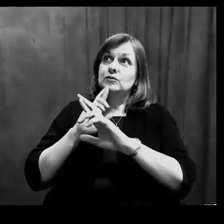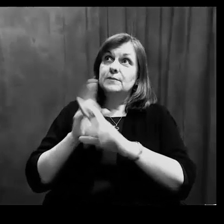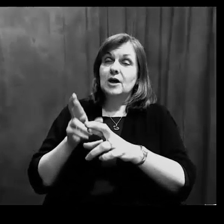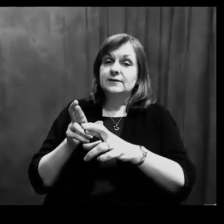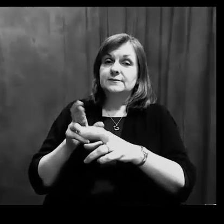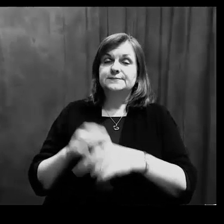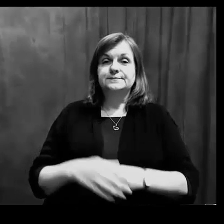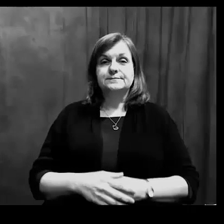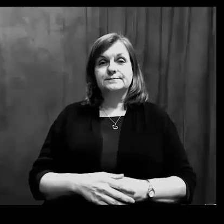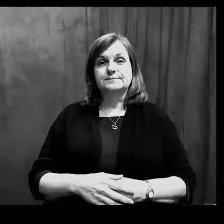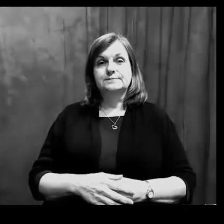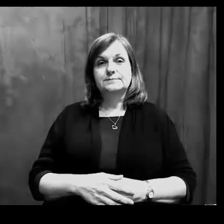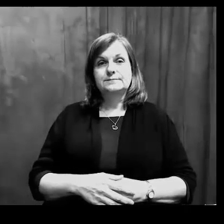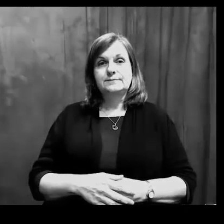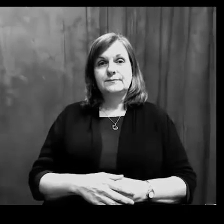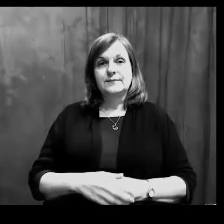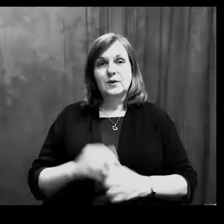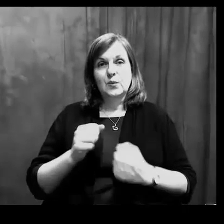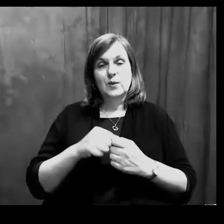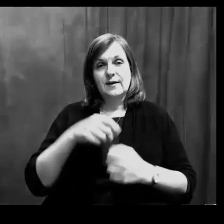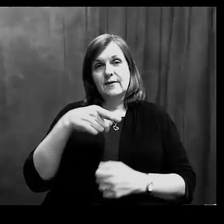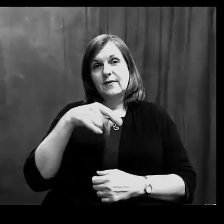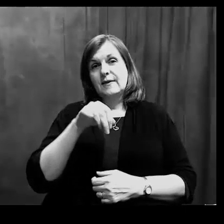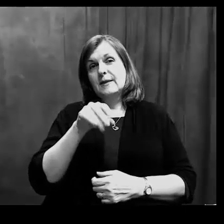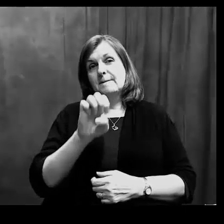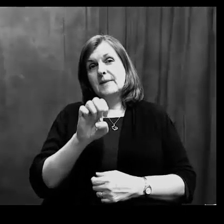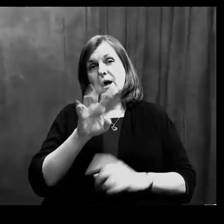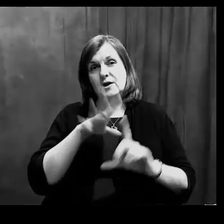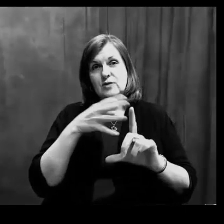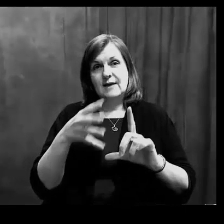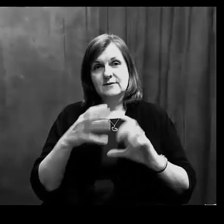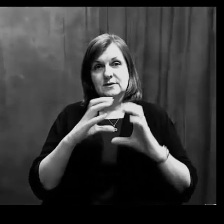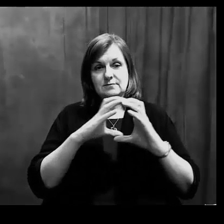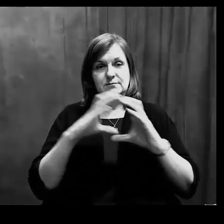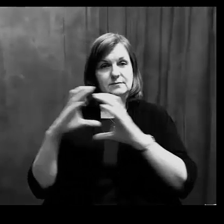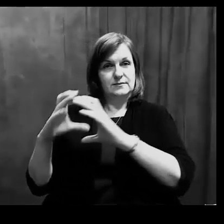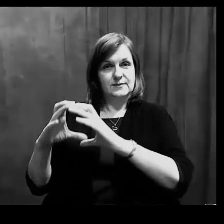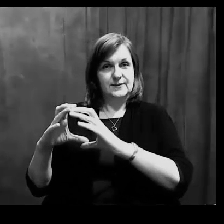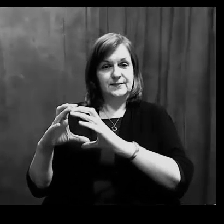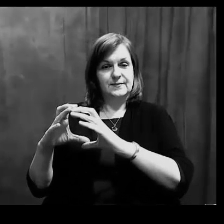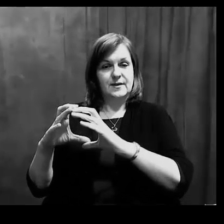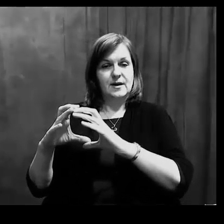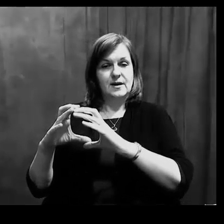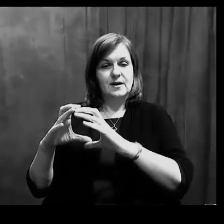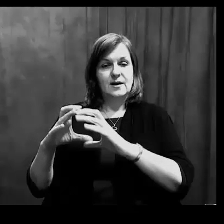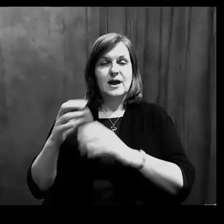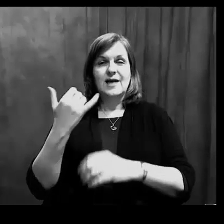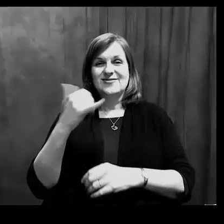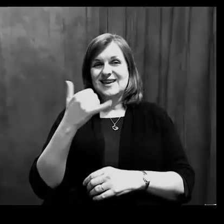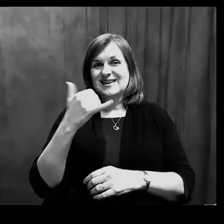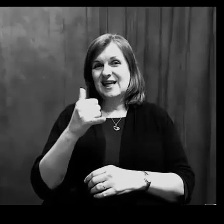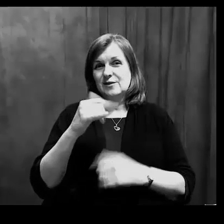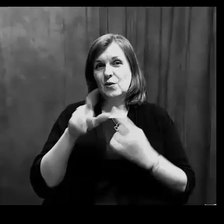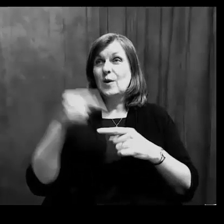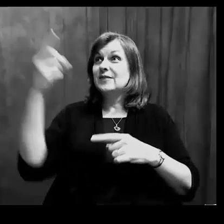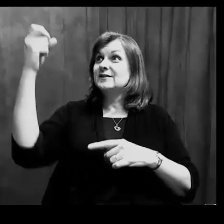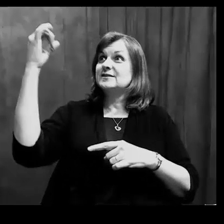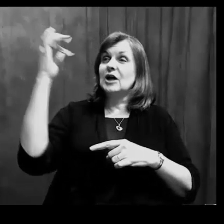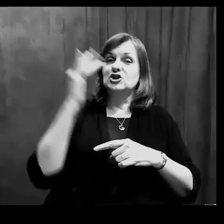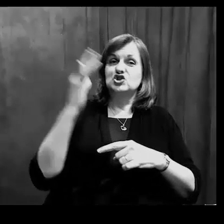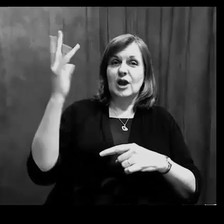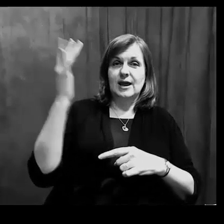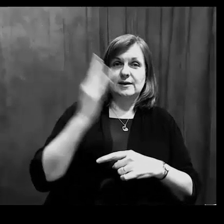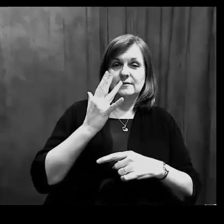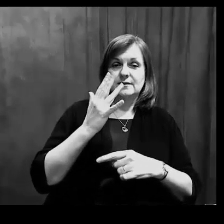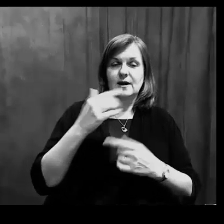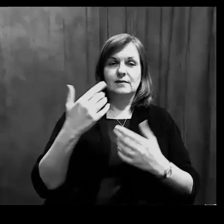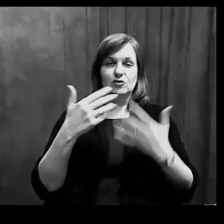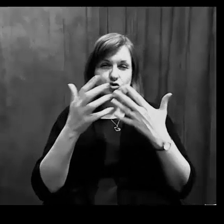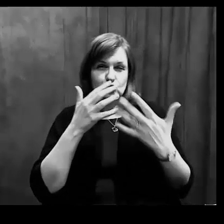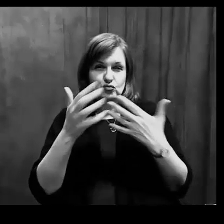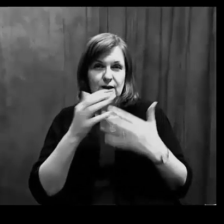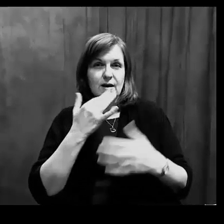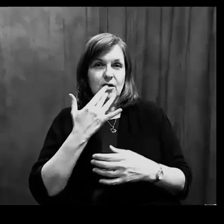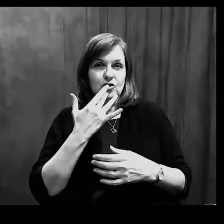So when we look at photoperiod In the pie graphs on this slide -- our photoperiod -- the yellow -- is when the sun would be out and